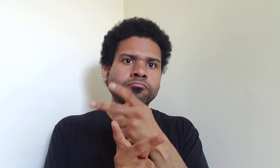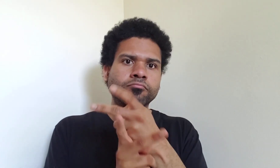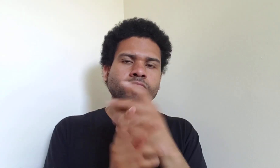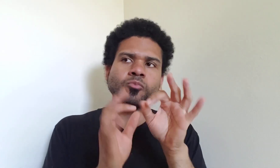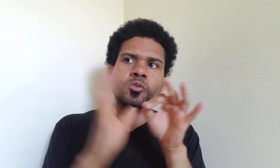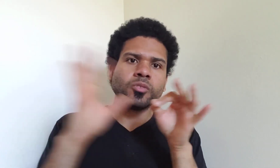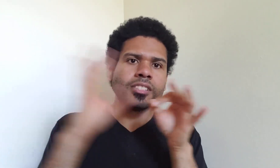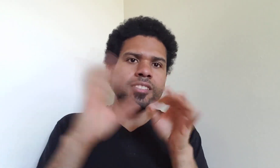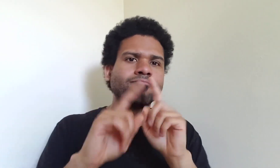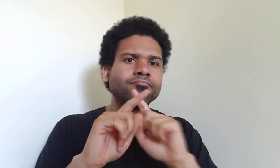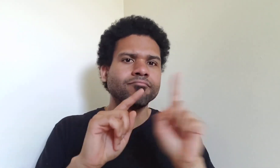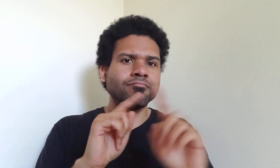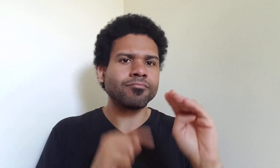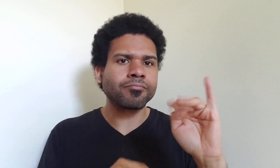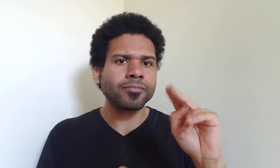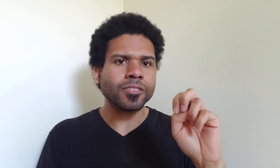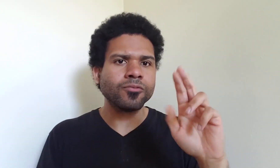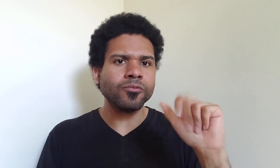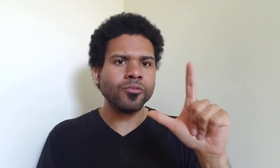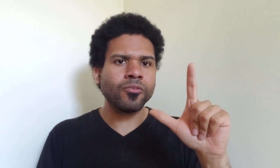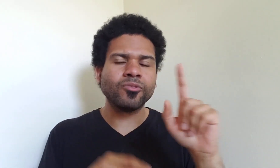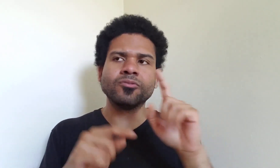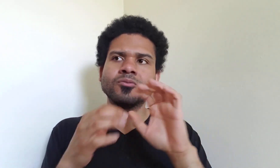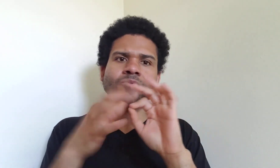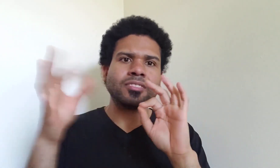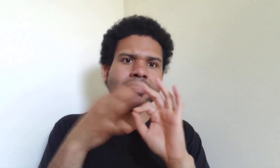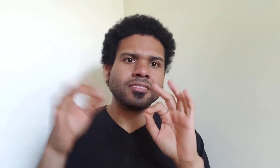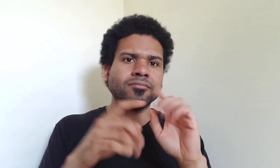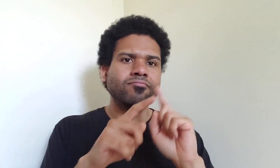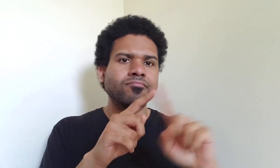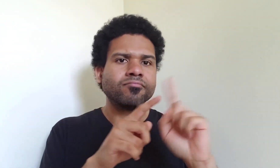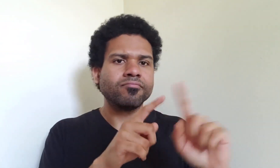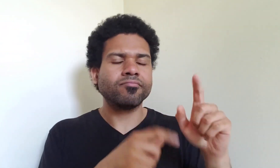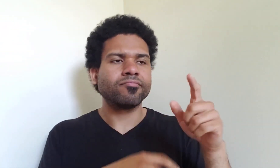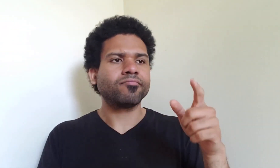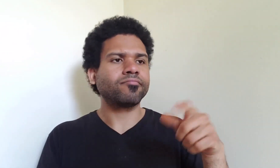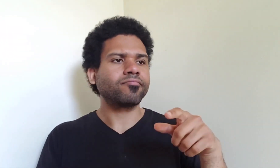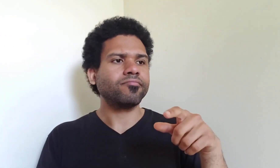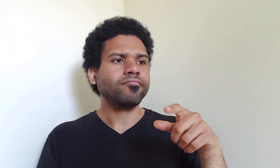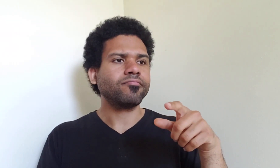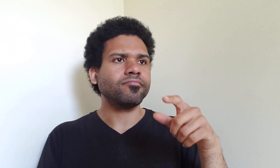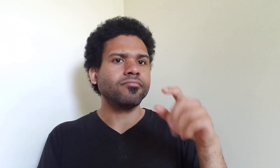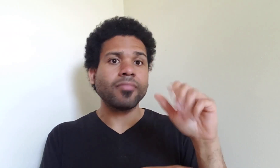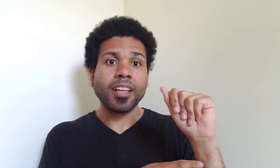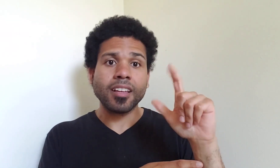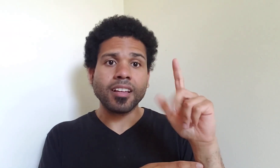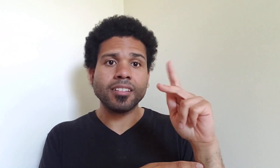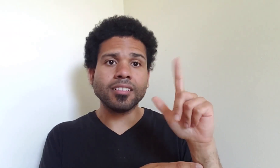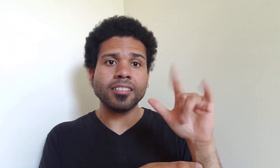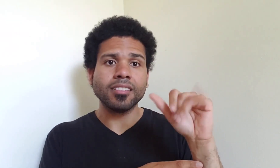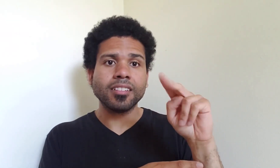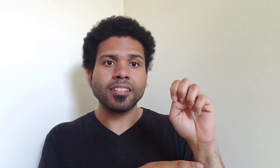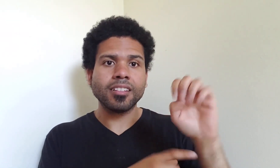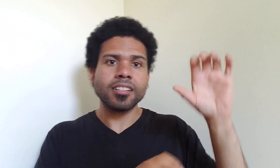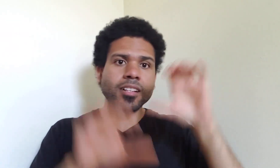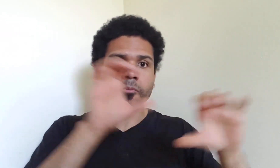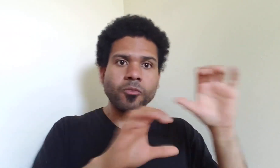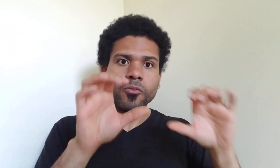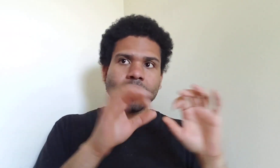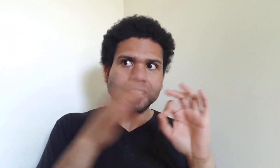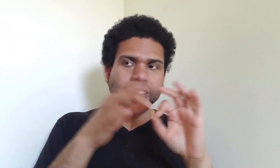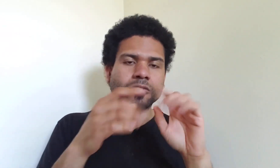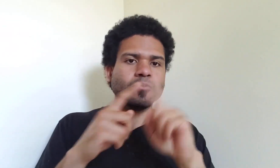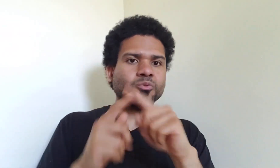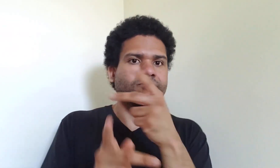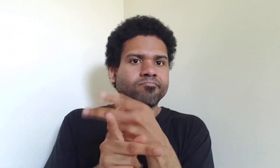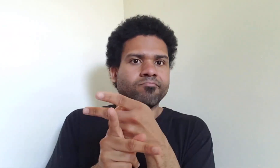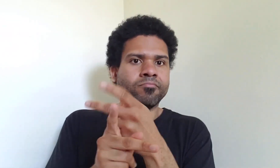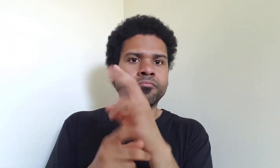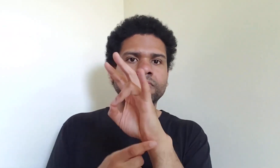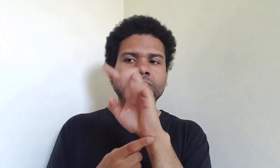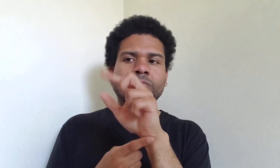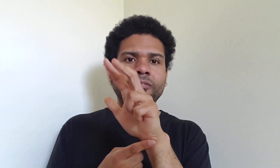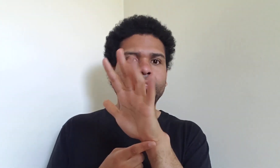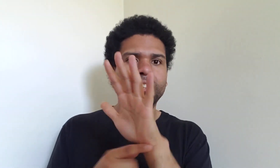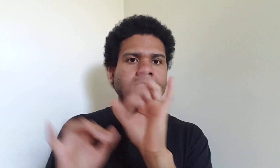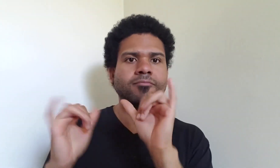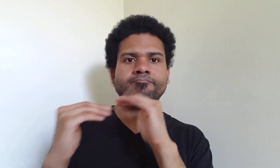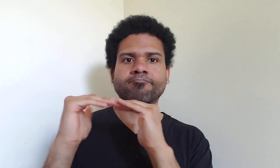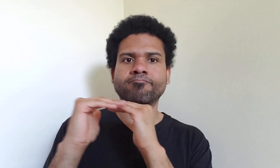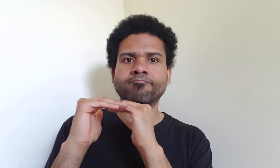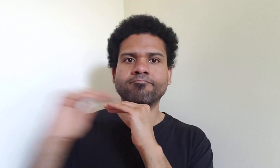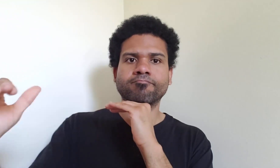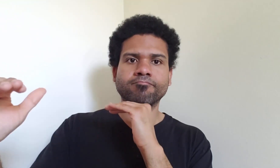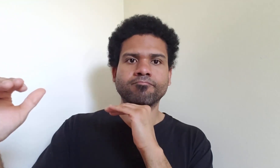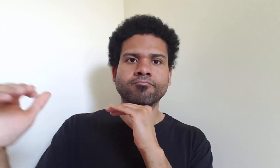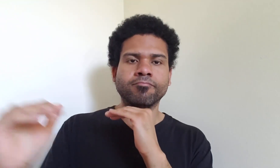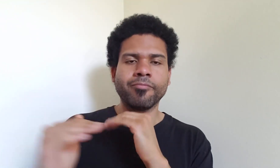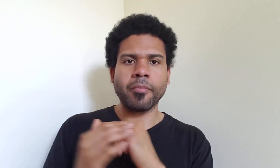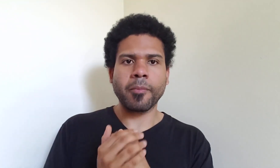If the body’s pH levels are unstable, blood will release minerals, alkaline compounds, etc to stabilize the pH.